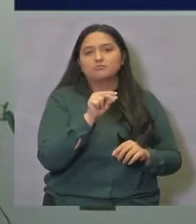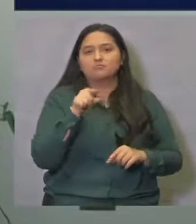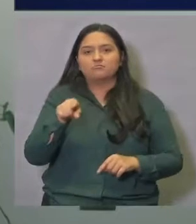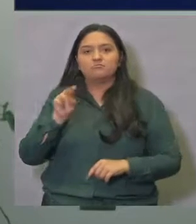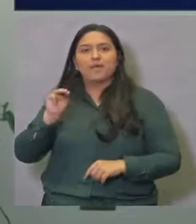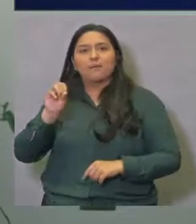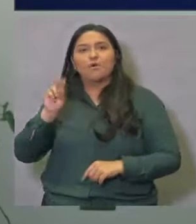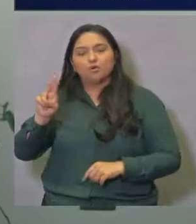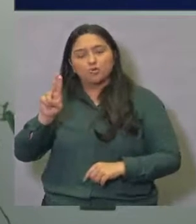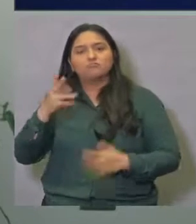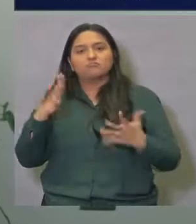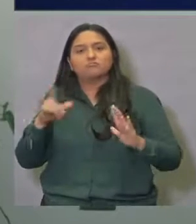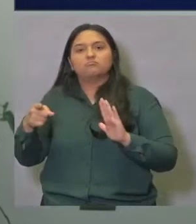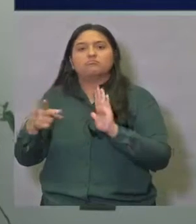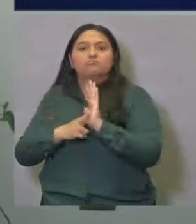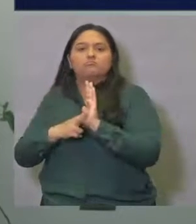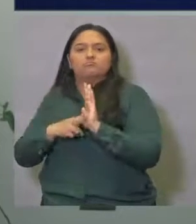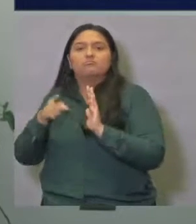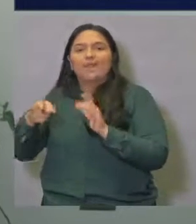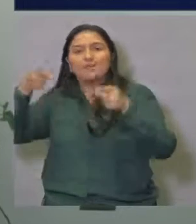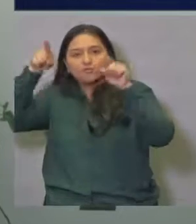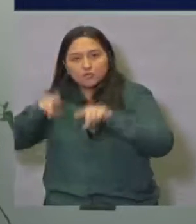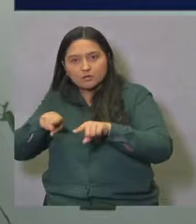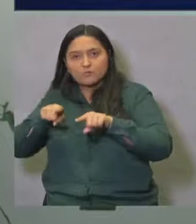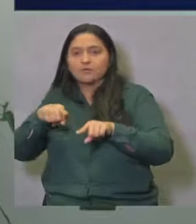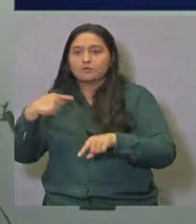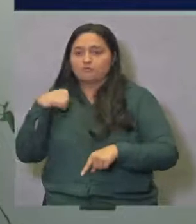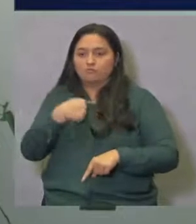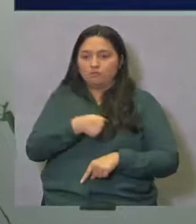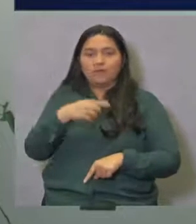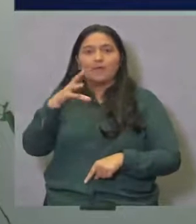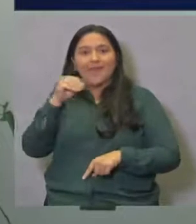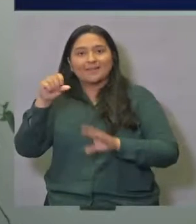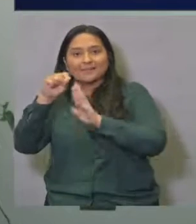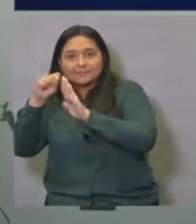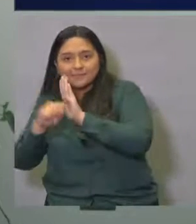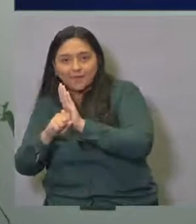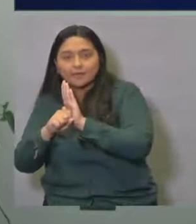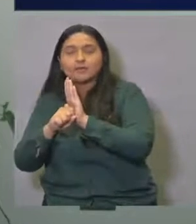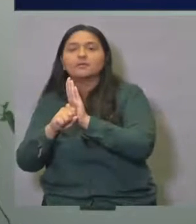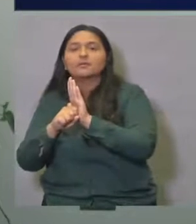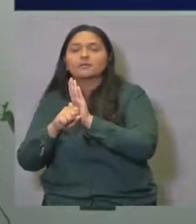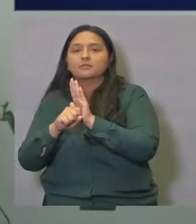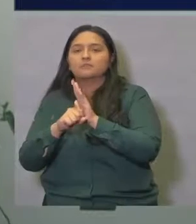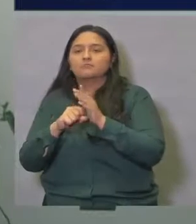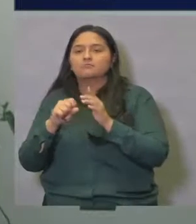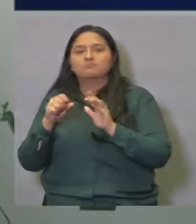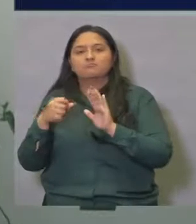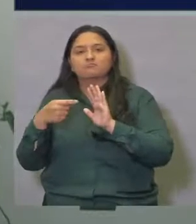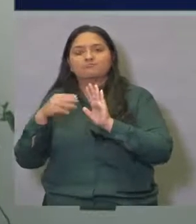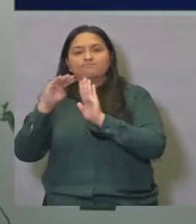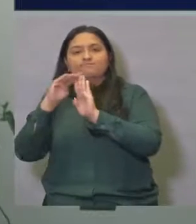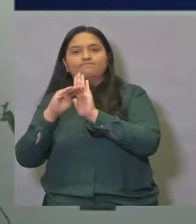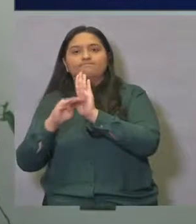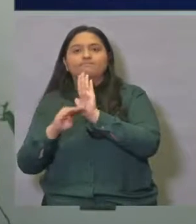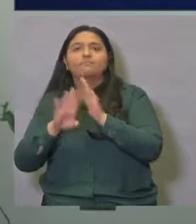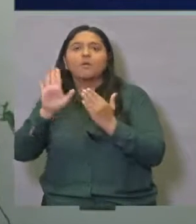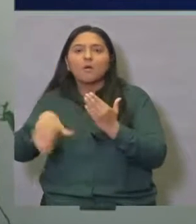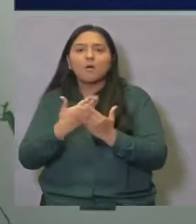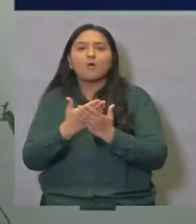THERE WILL BE NO CONTRACT WITH